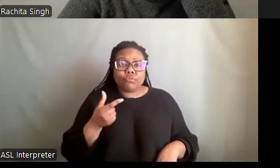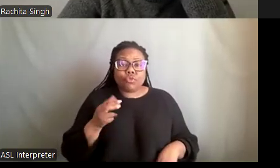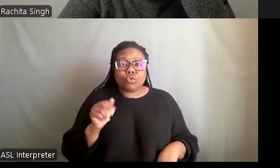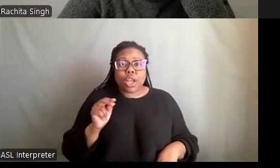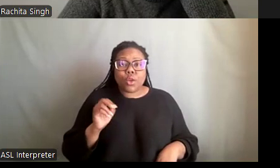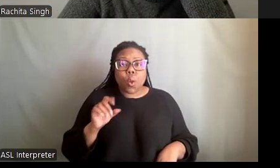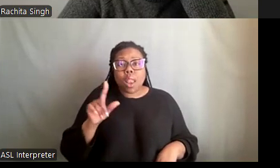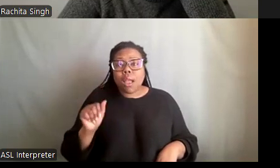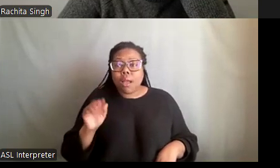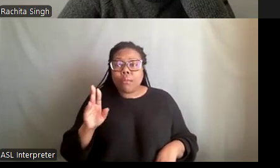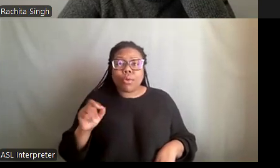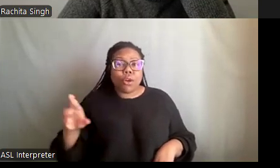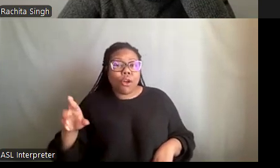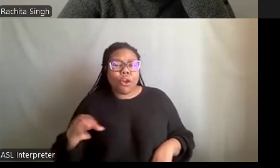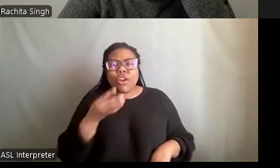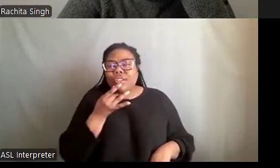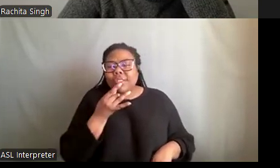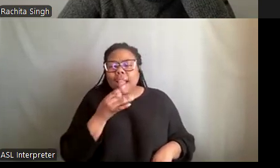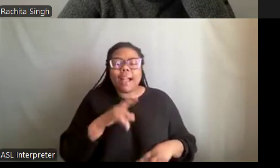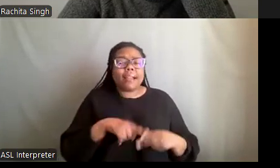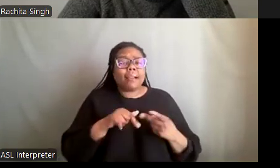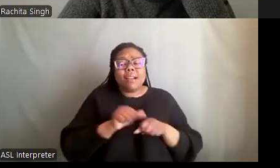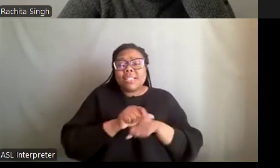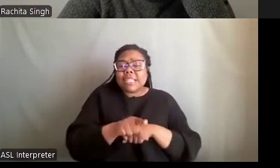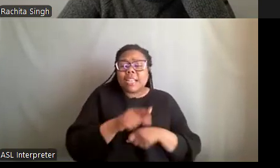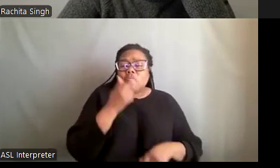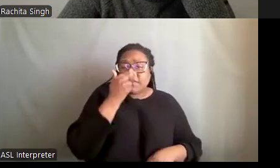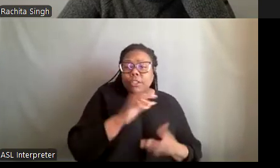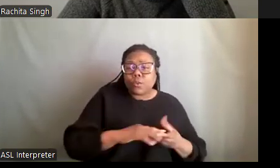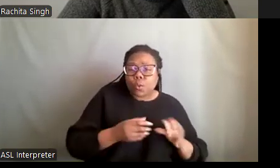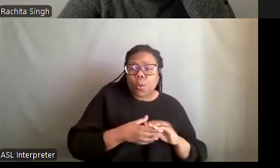be something as simple as share a granola bar, send